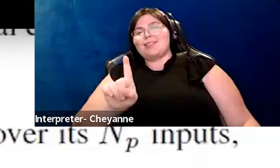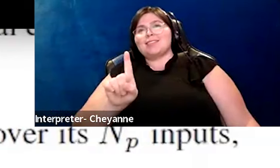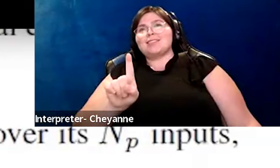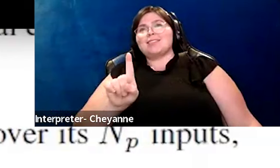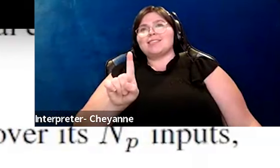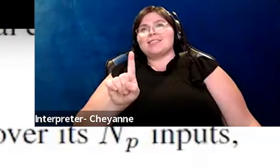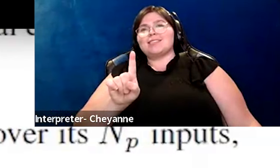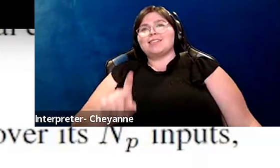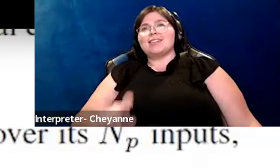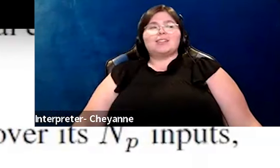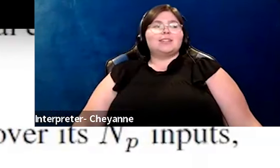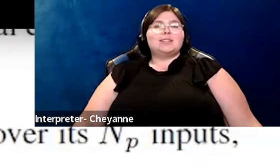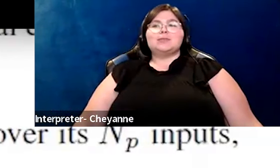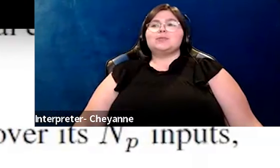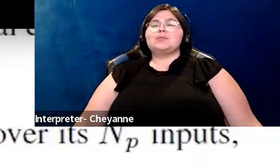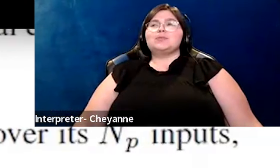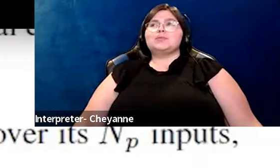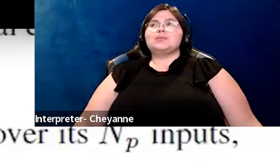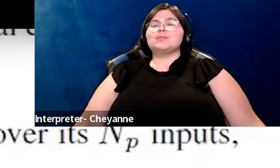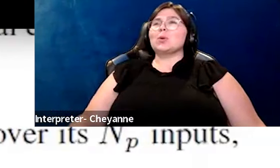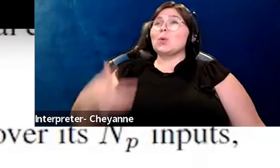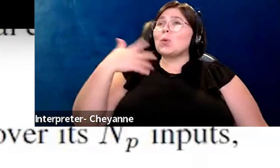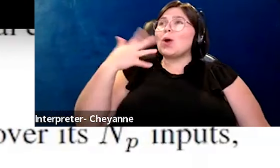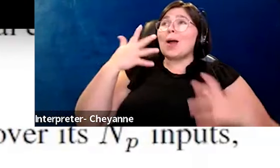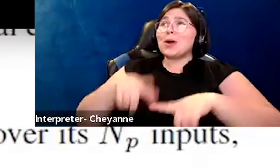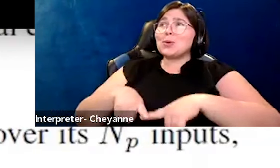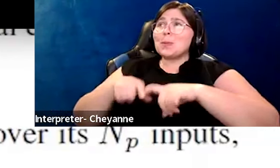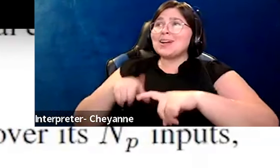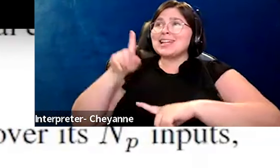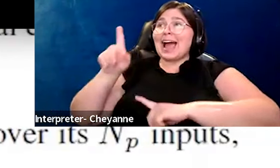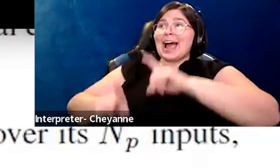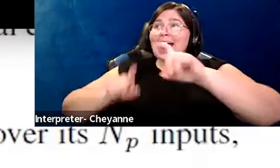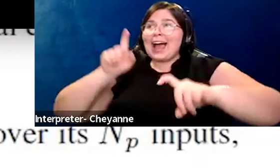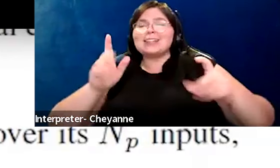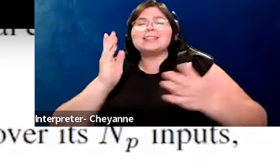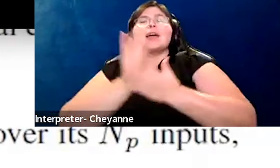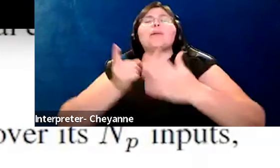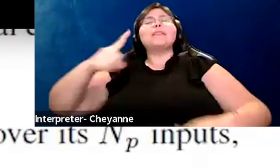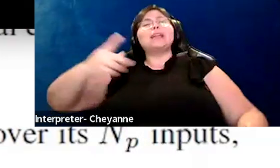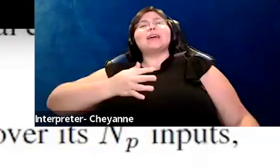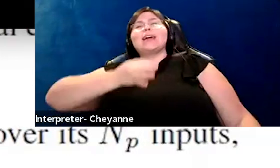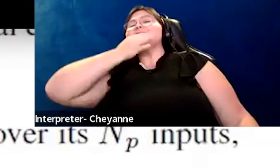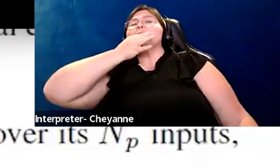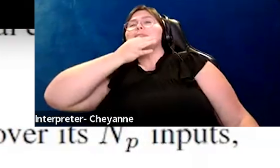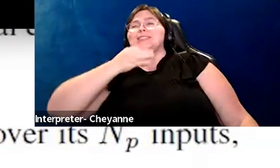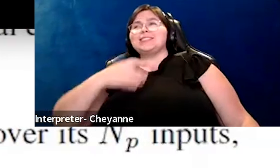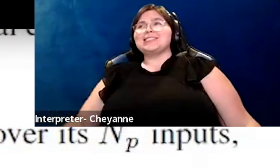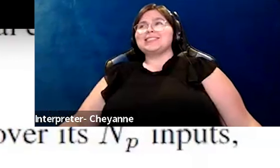[END PLAYBACK] So I want to pause there and ask some of our experts on the call if they want to share